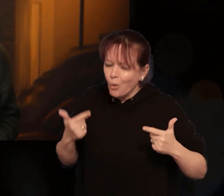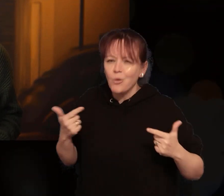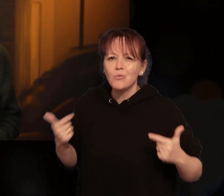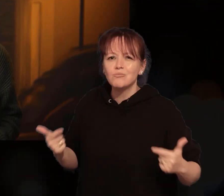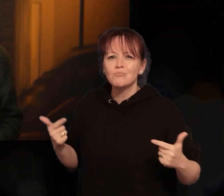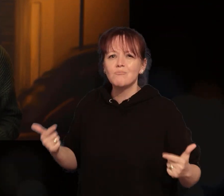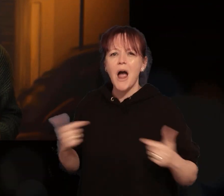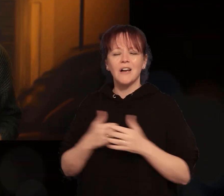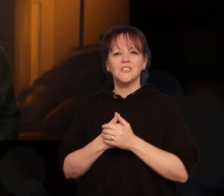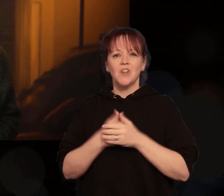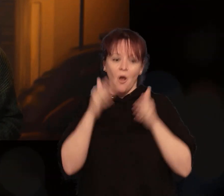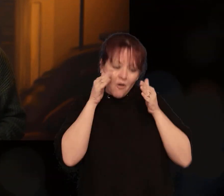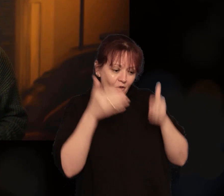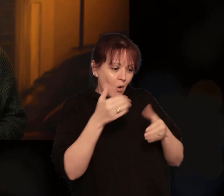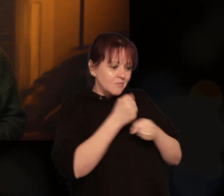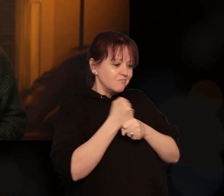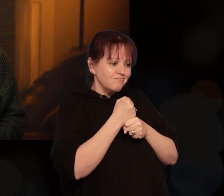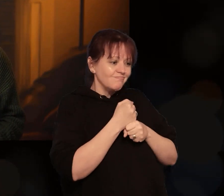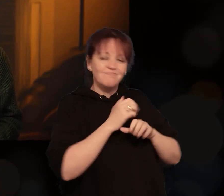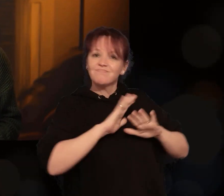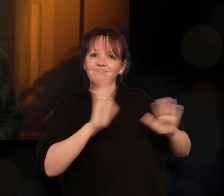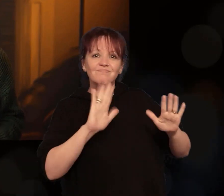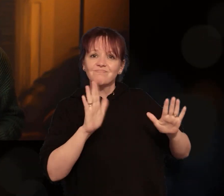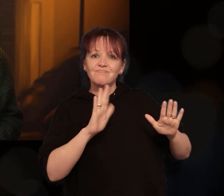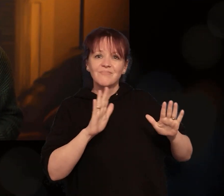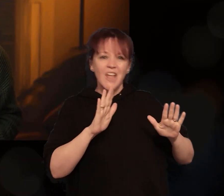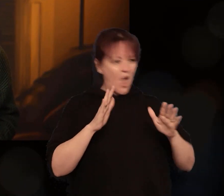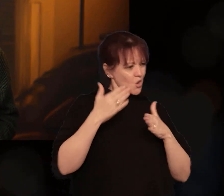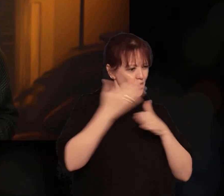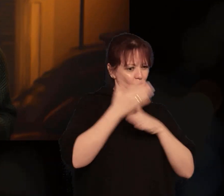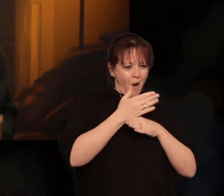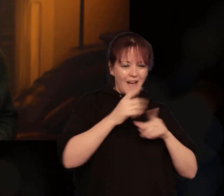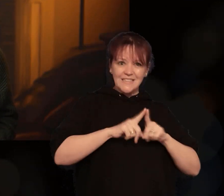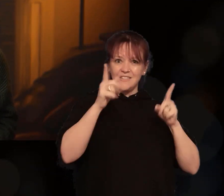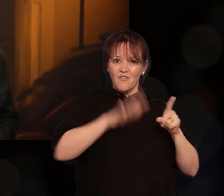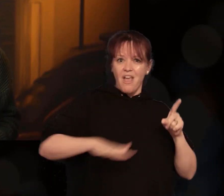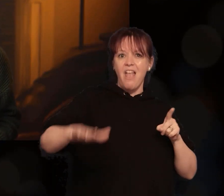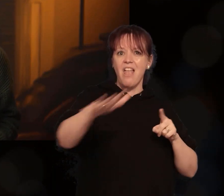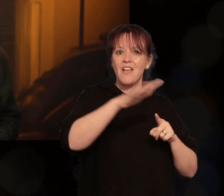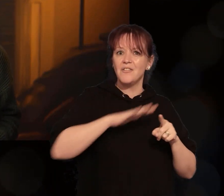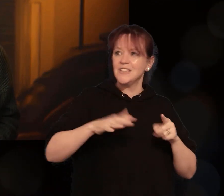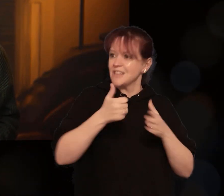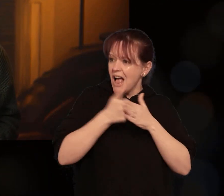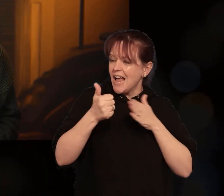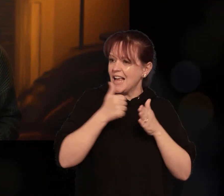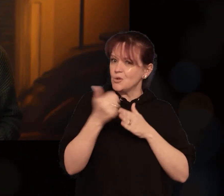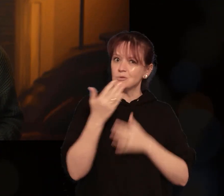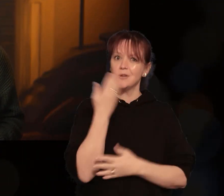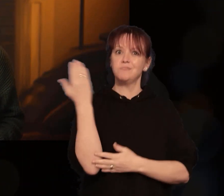and somehow you still find time for going above and beyond, from giving frequent talks to hosting your own dev event.